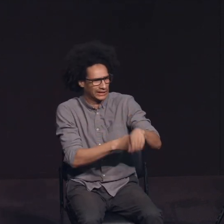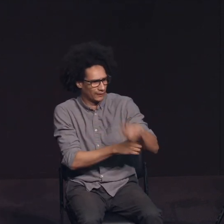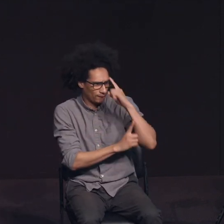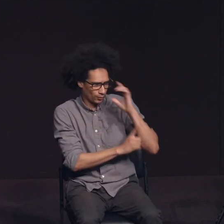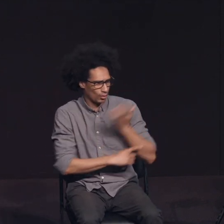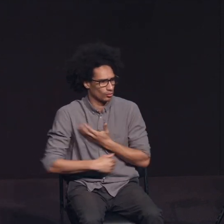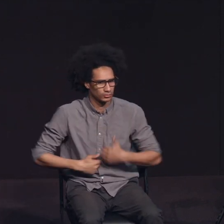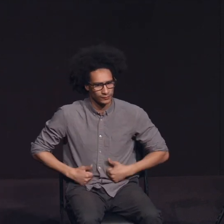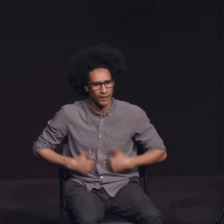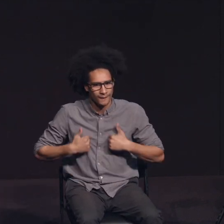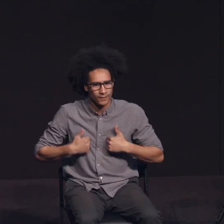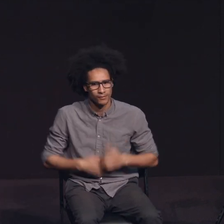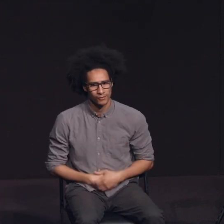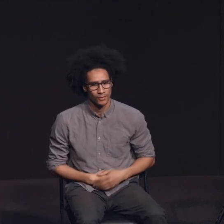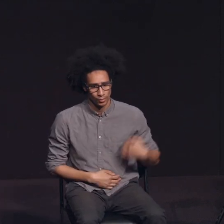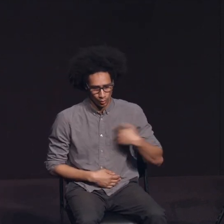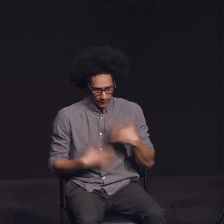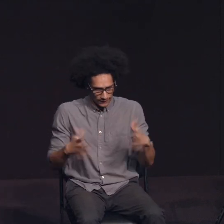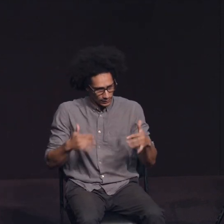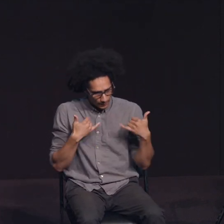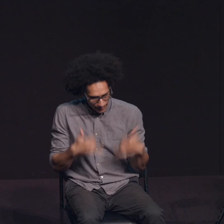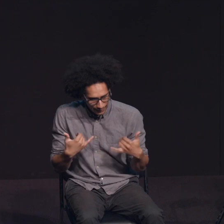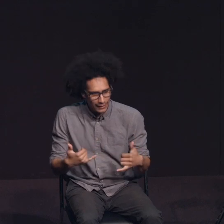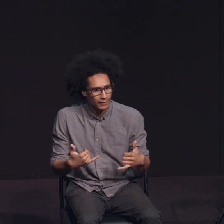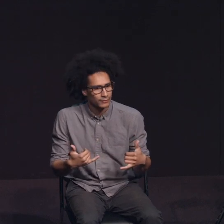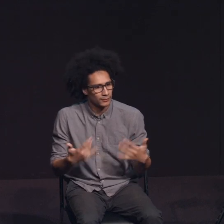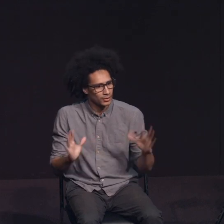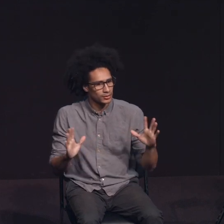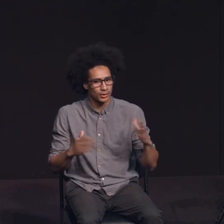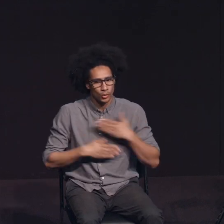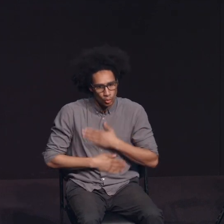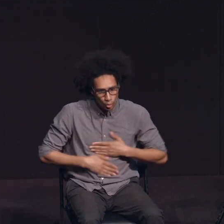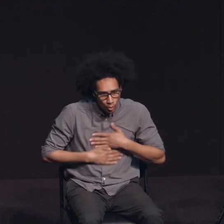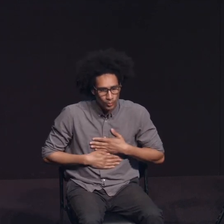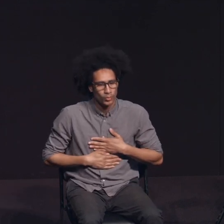We have play and humor and storytelling and fantasy as